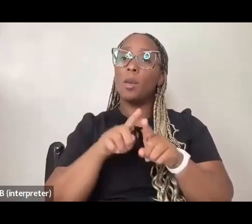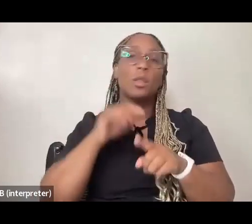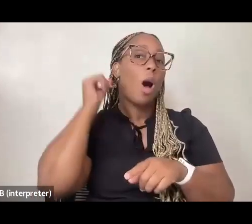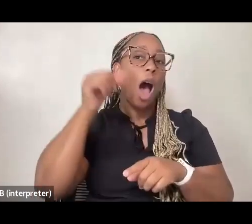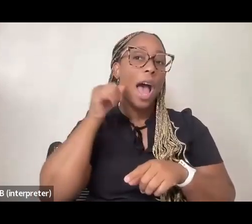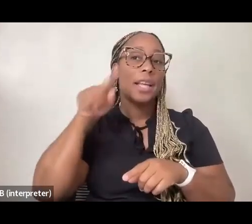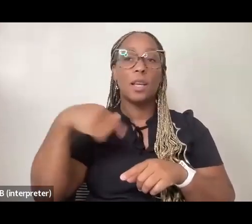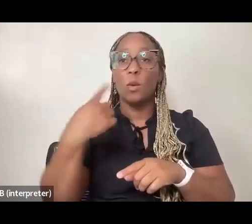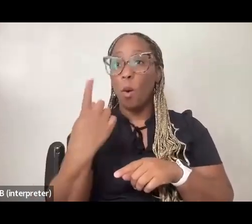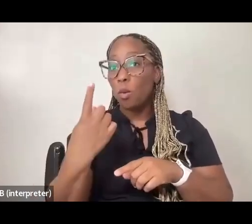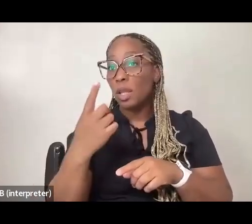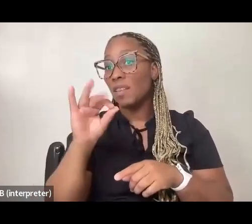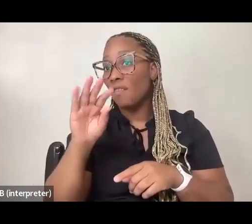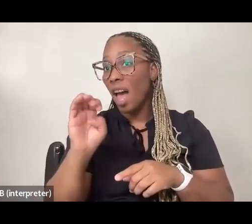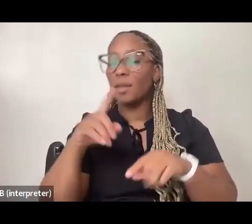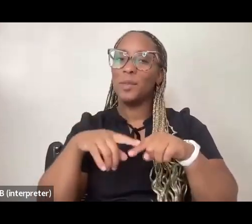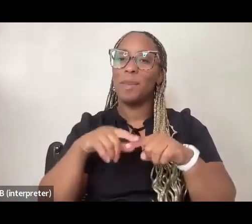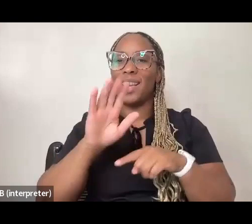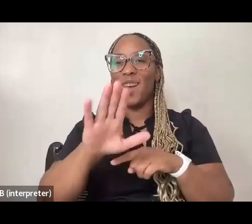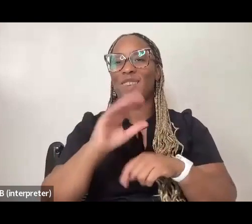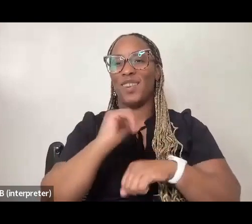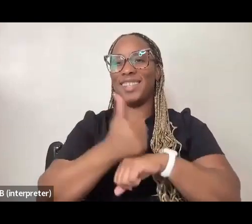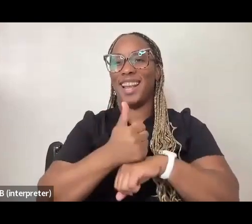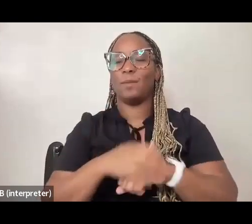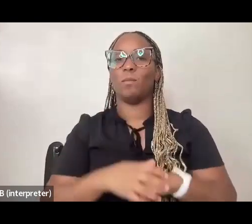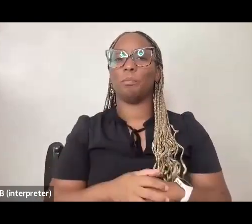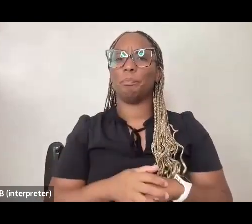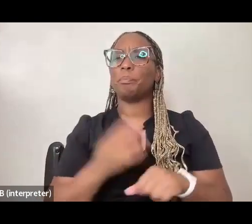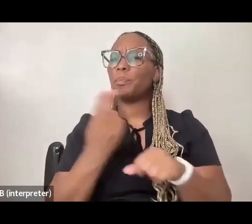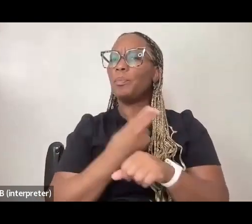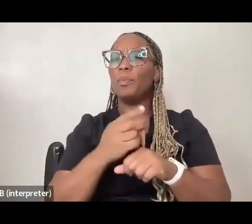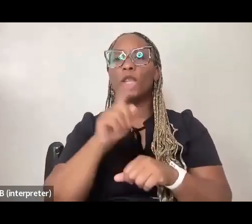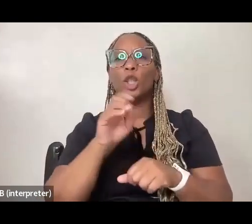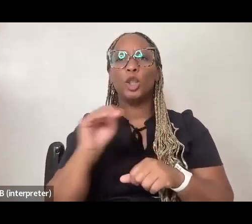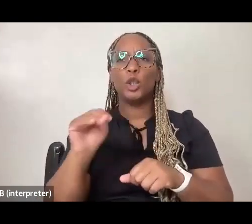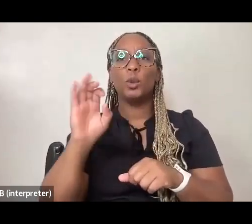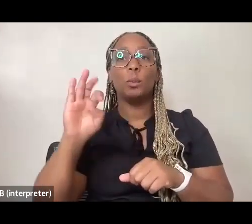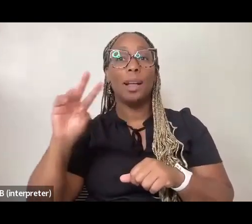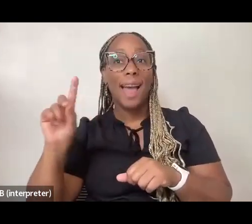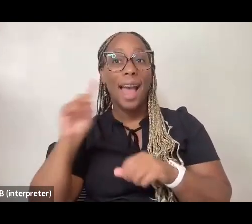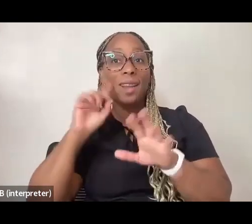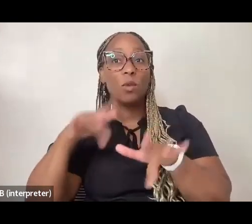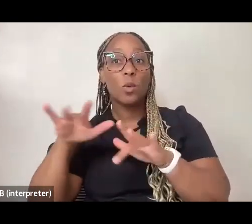your settings. Using zoom cloud recordings can be a first way to get a first draft of captions to correct and